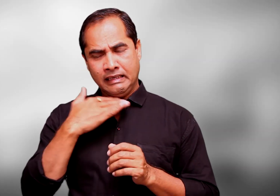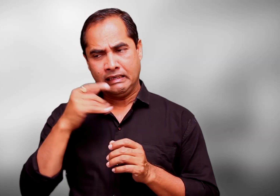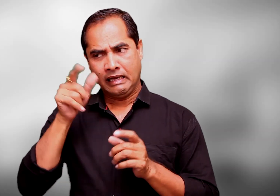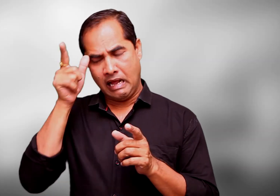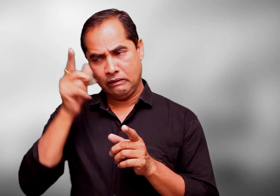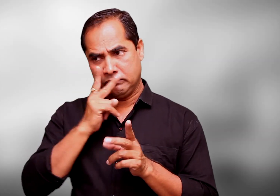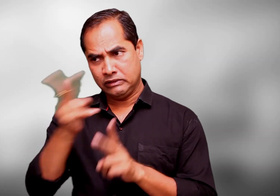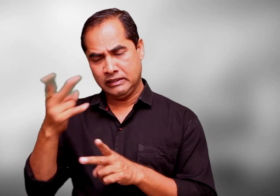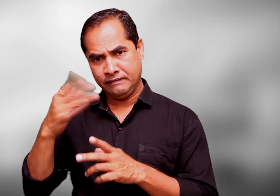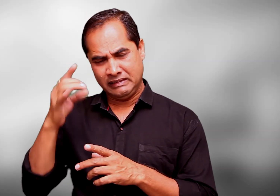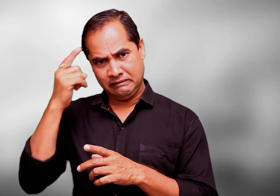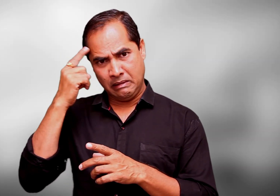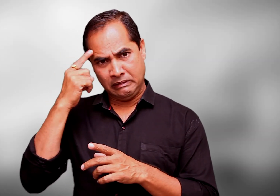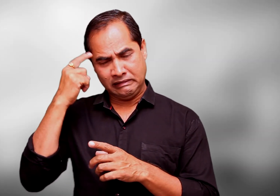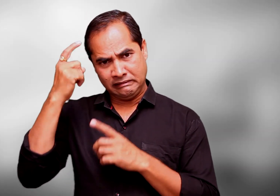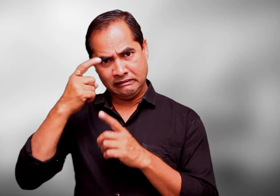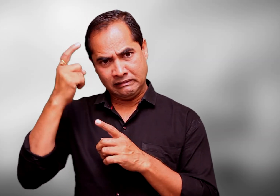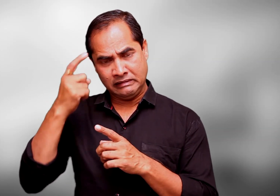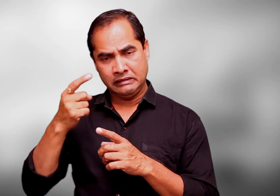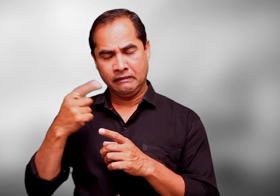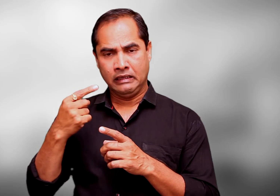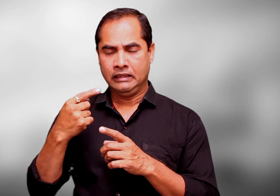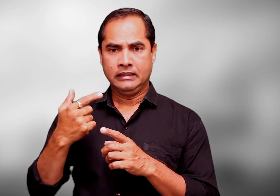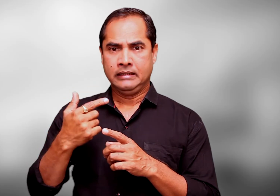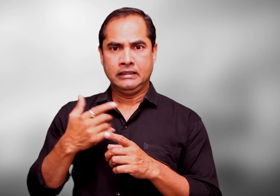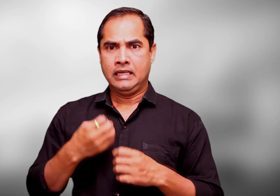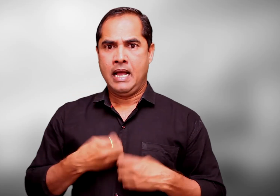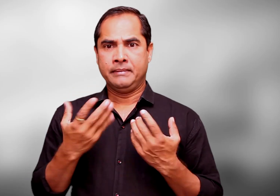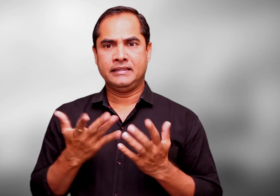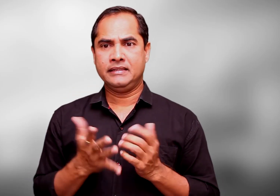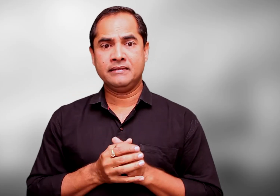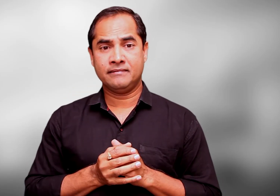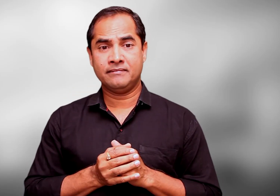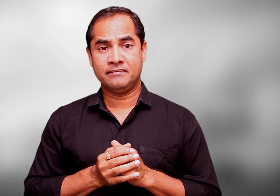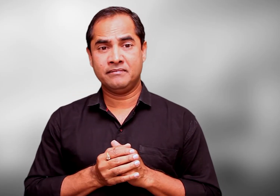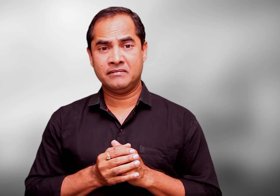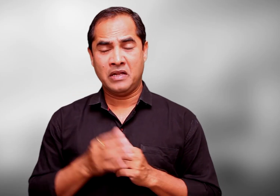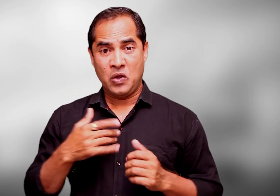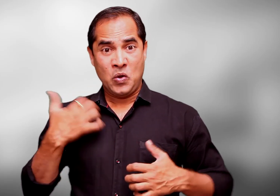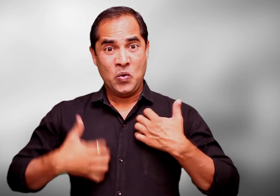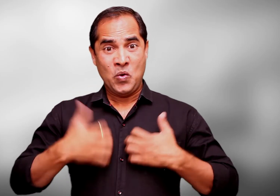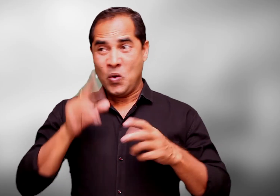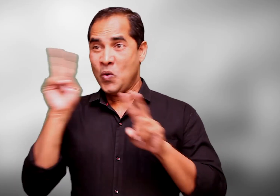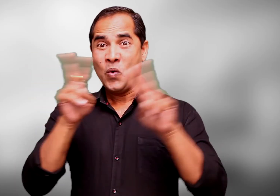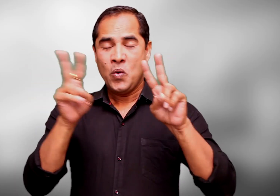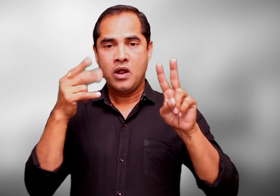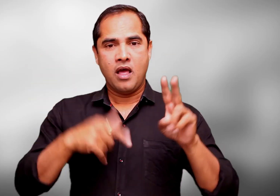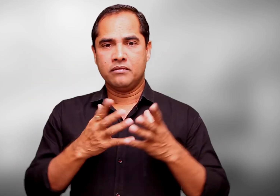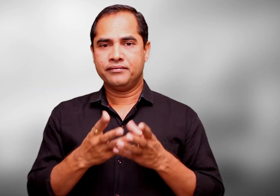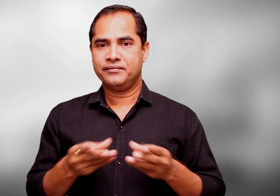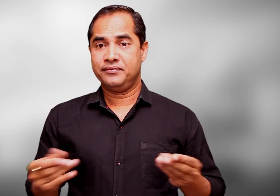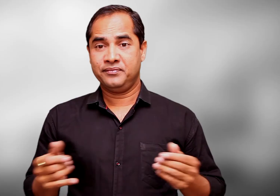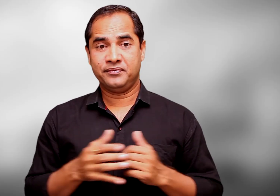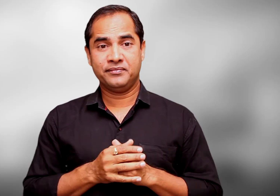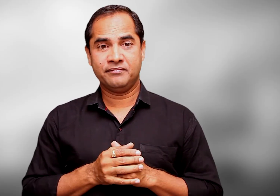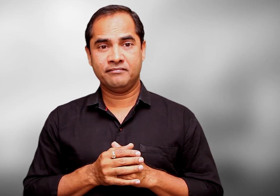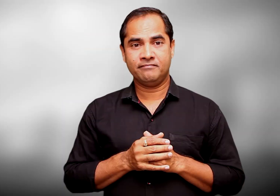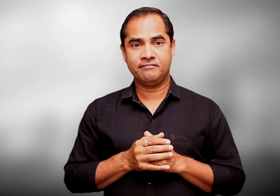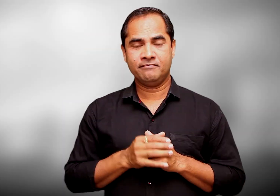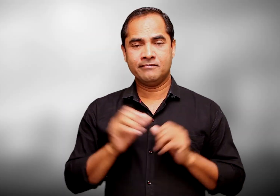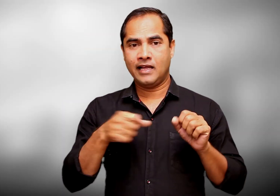The memory of the dead cow haunted her, dampening her enthusiasm. She no longer